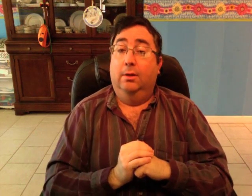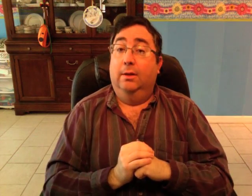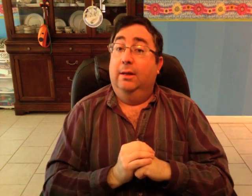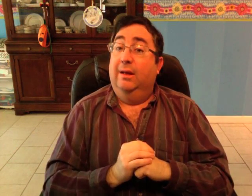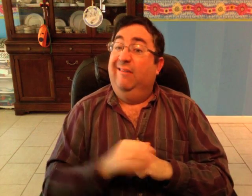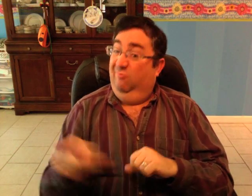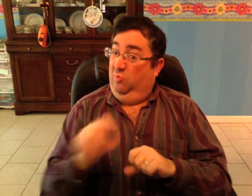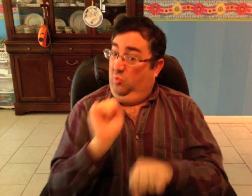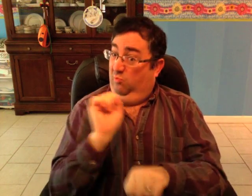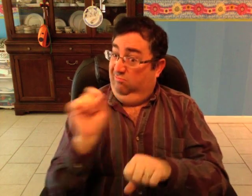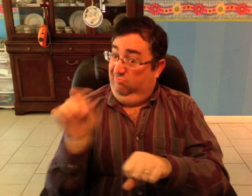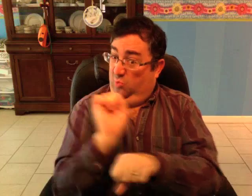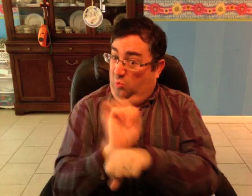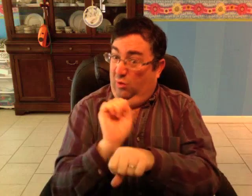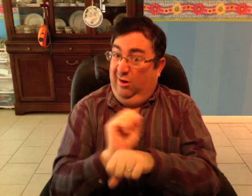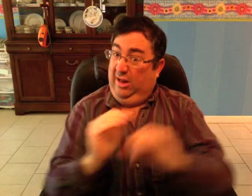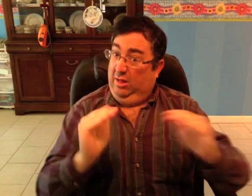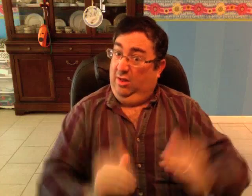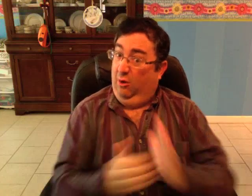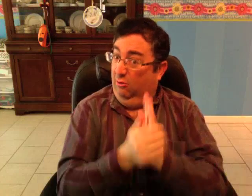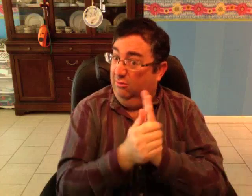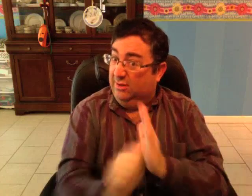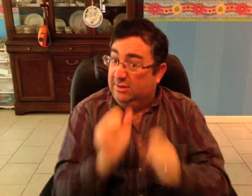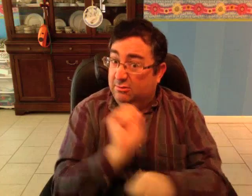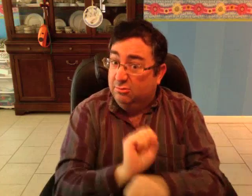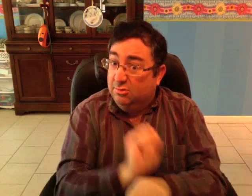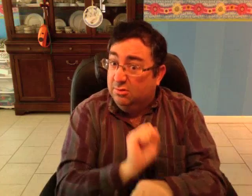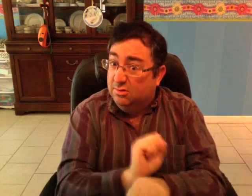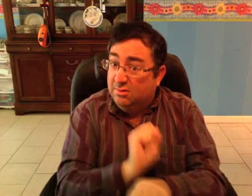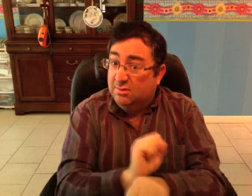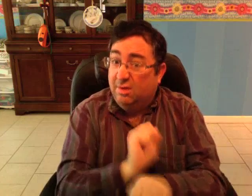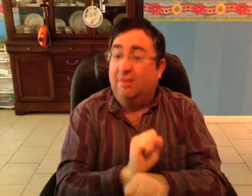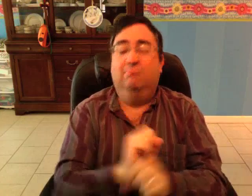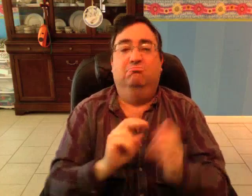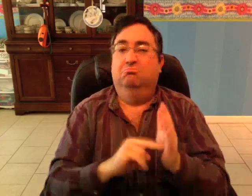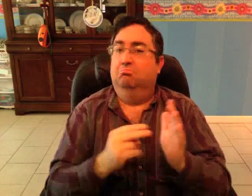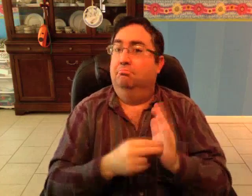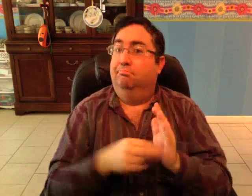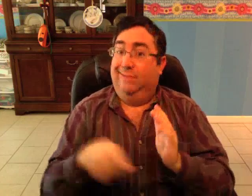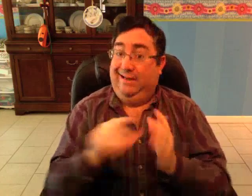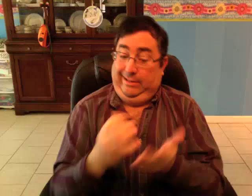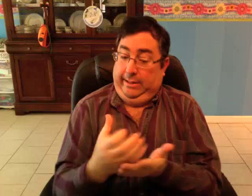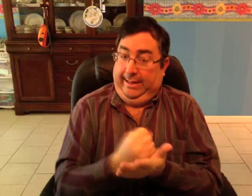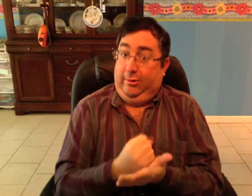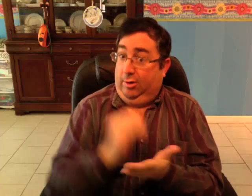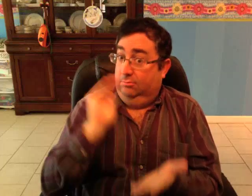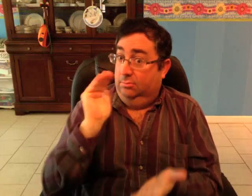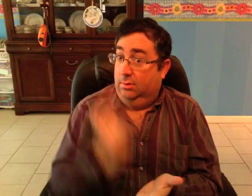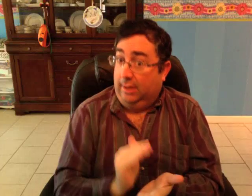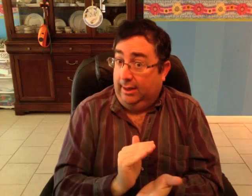If they are working in low-skill jobs, their incomes will be lower,